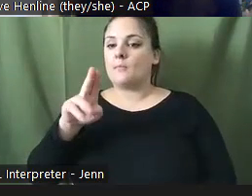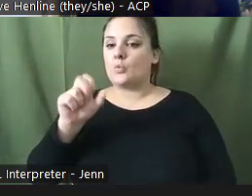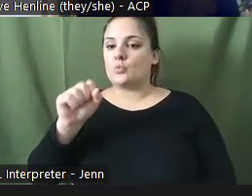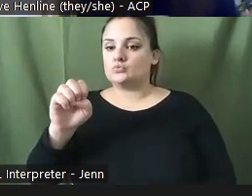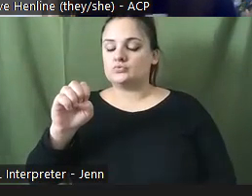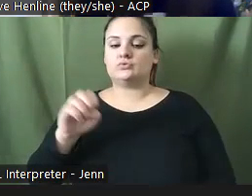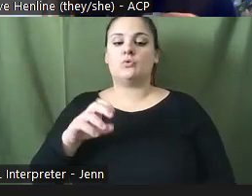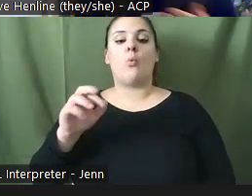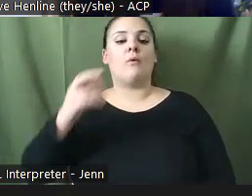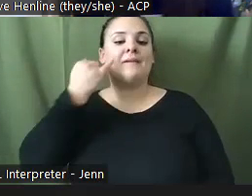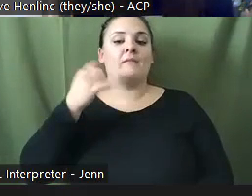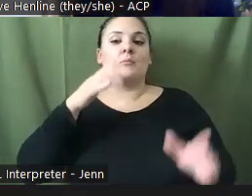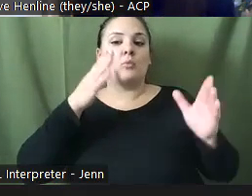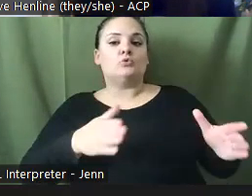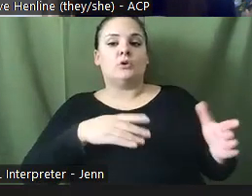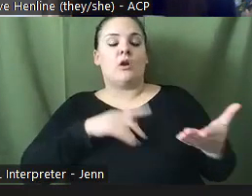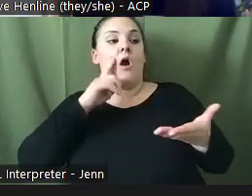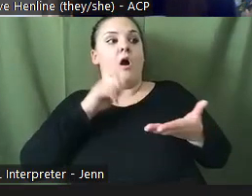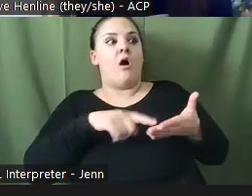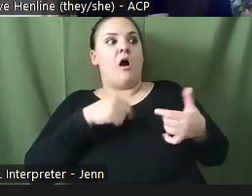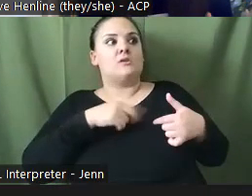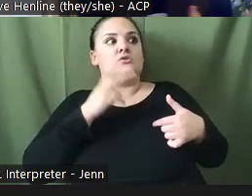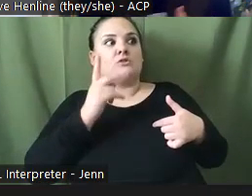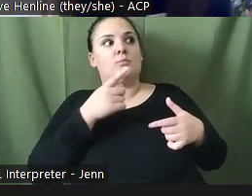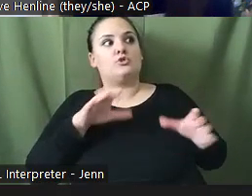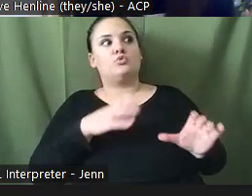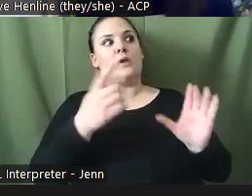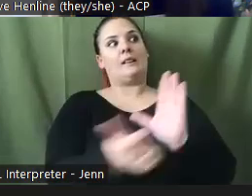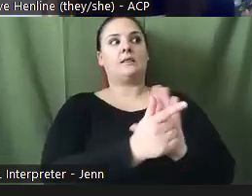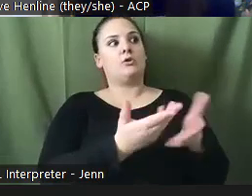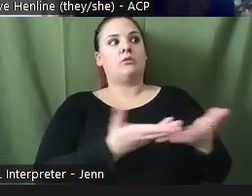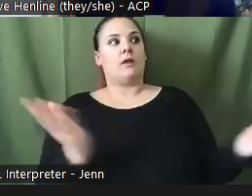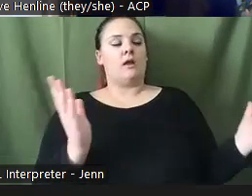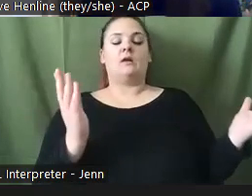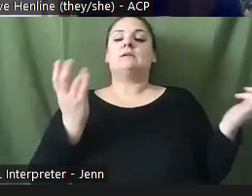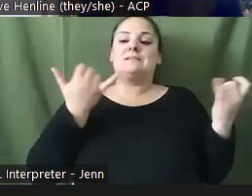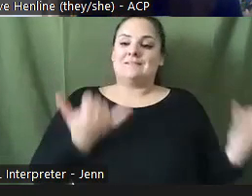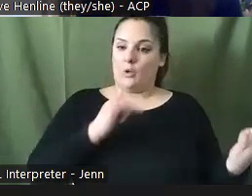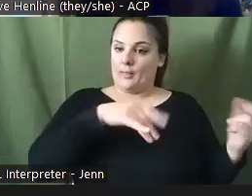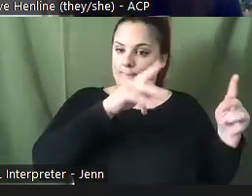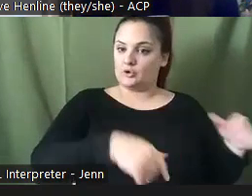and they're facing threats because of what they have witnessed. They would also be an appropriate